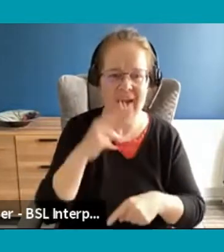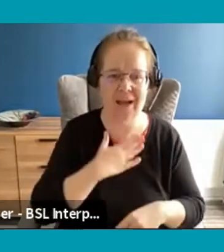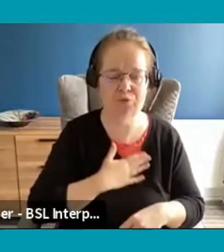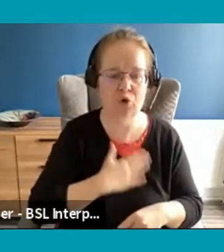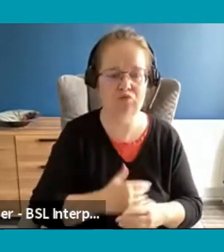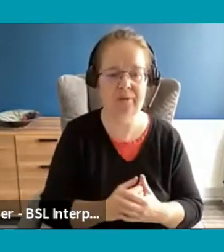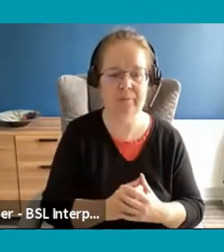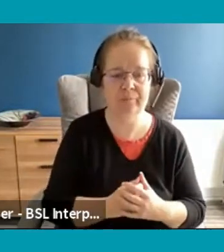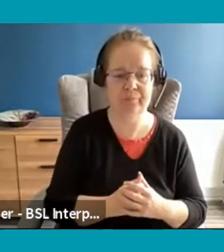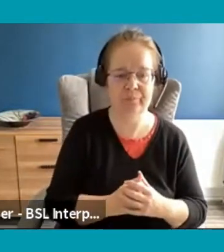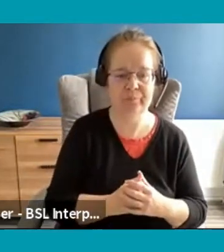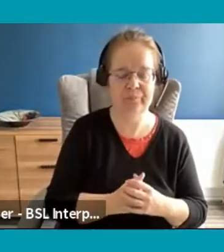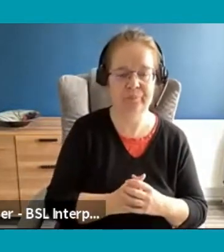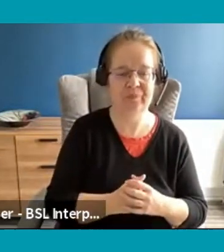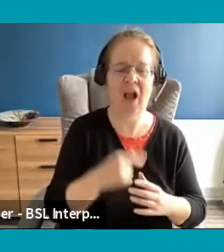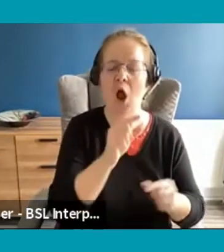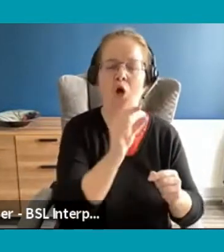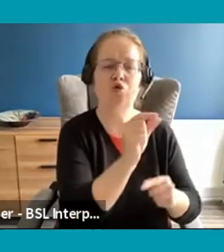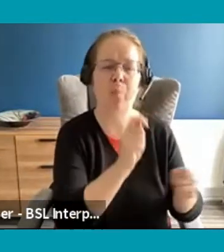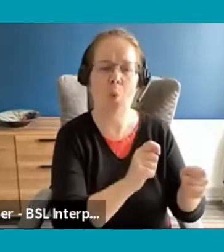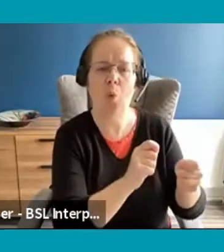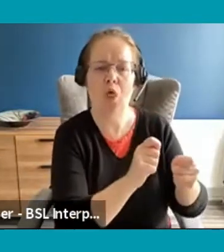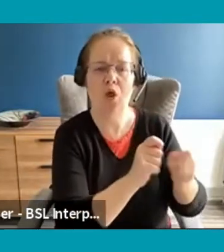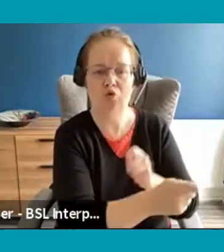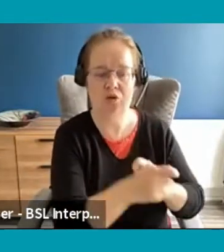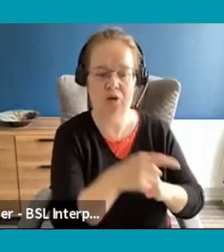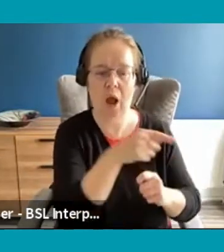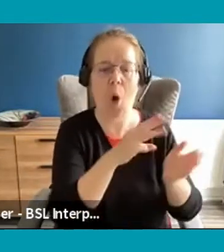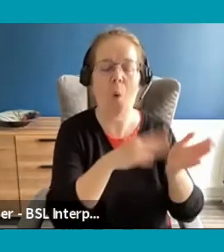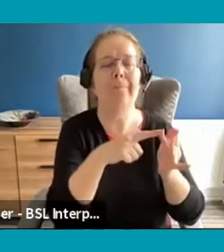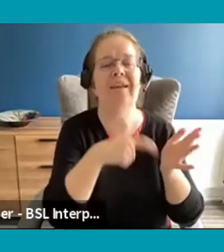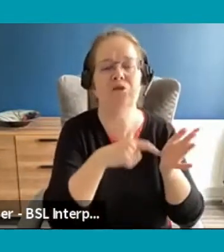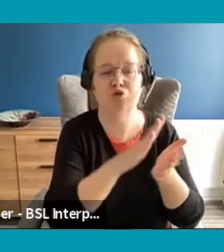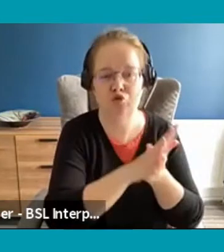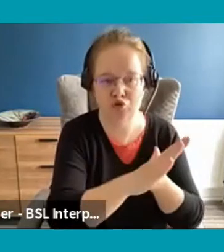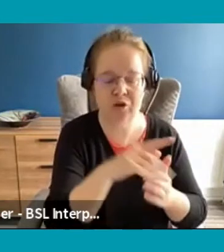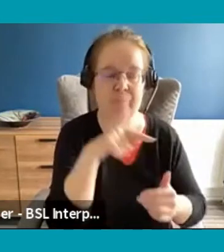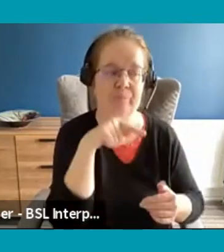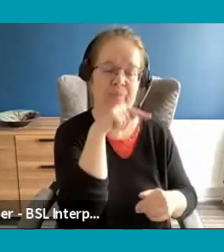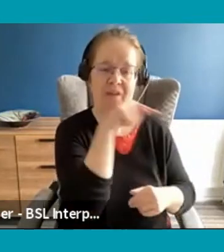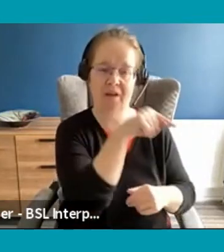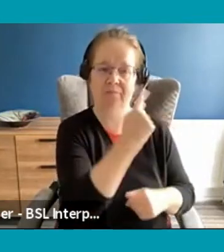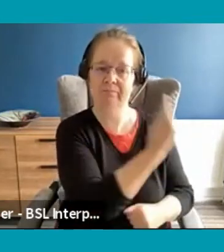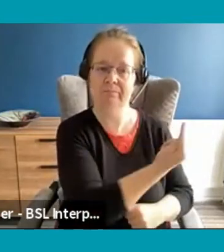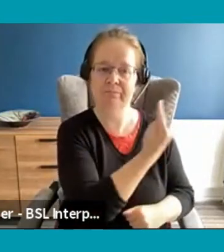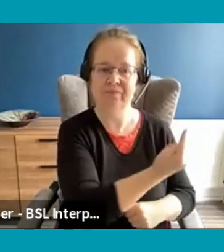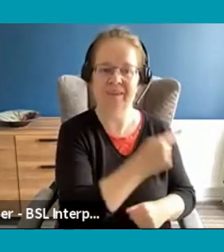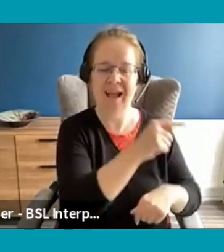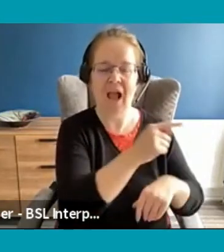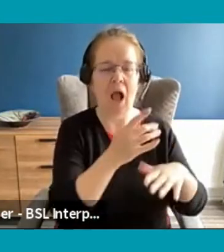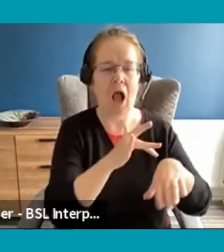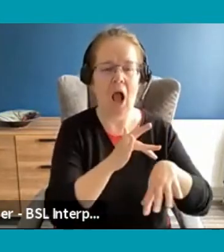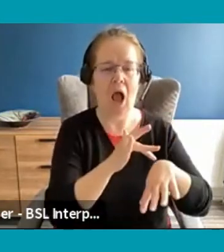It was a fairly minor adjustment, but it was important one for Mitch and he has some particular sensitivity to a type of clothing.